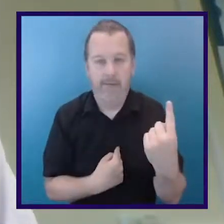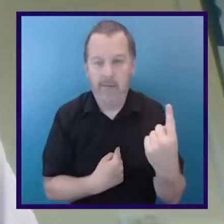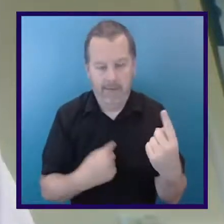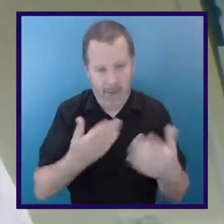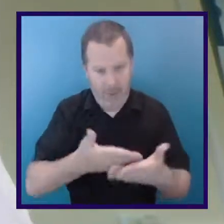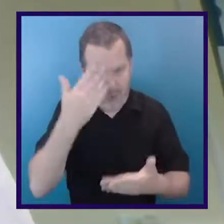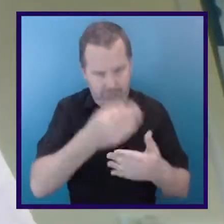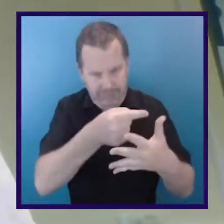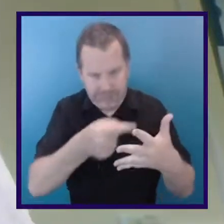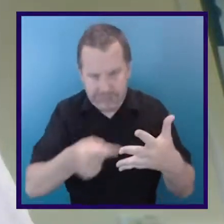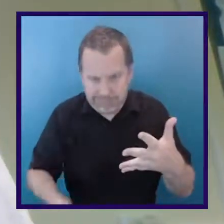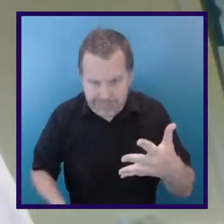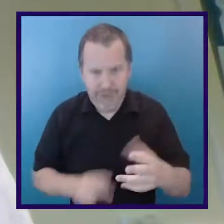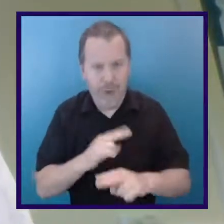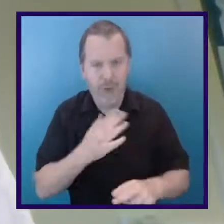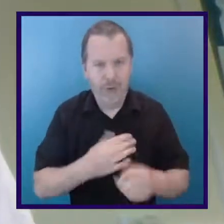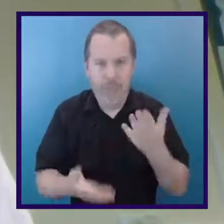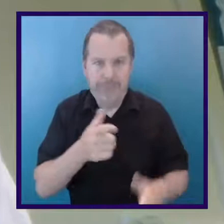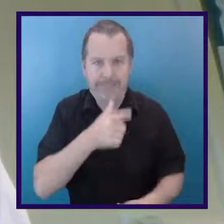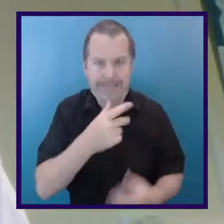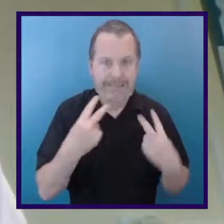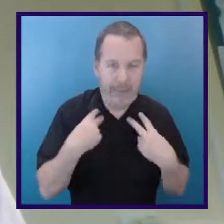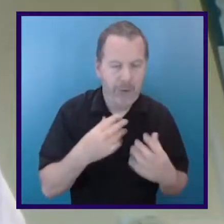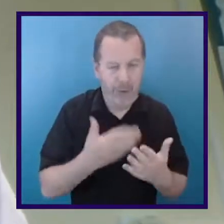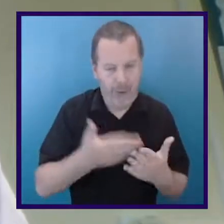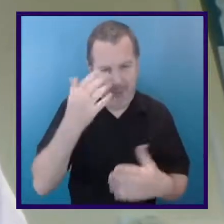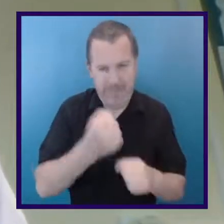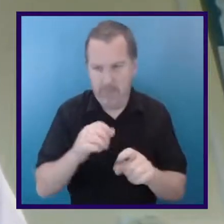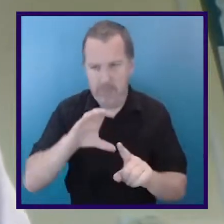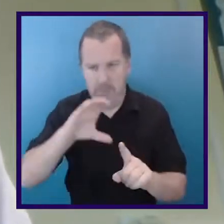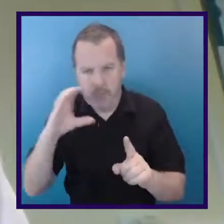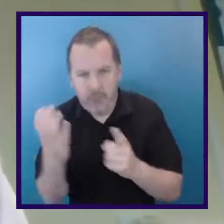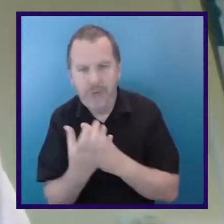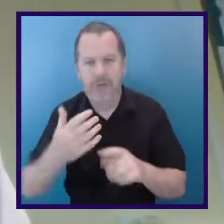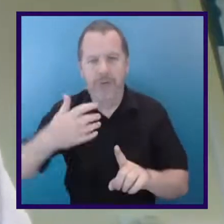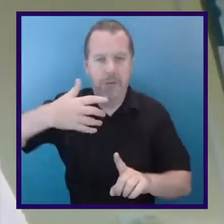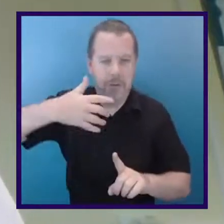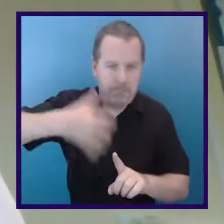will learn a lot more than just the spoken word, we were learning about the whole culture,